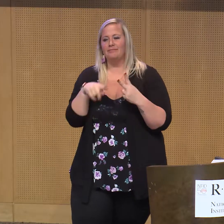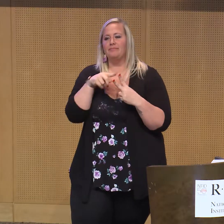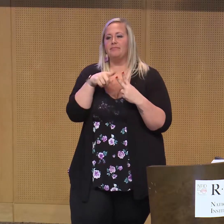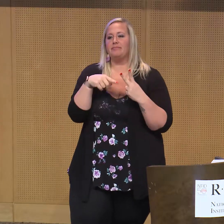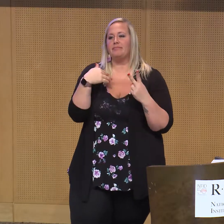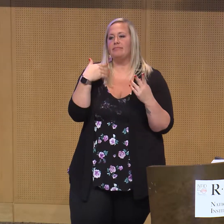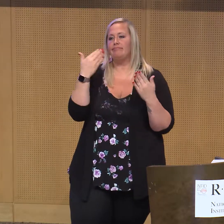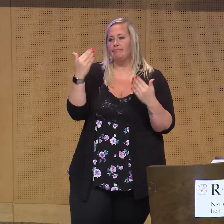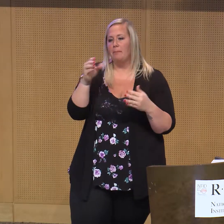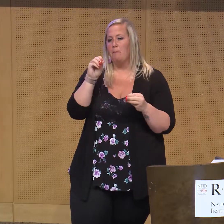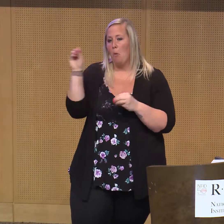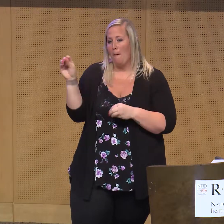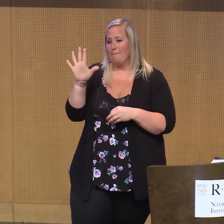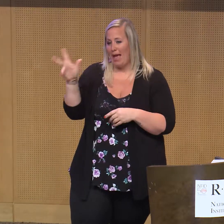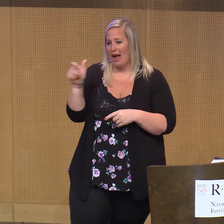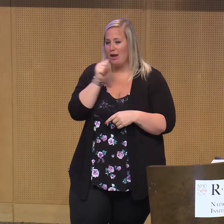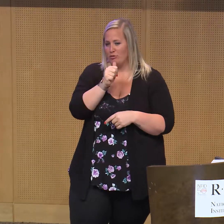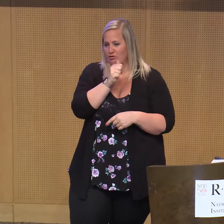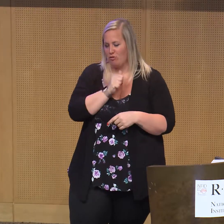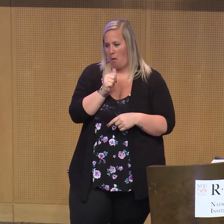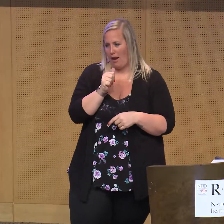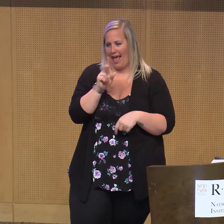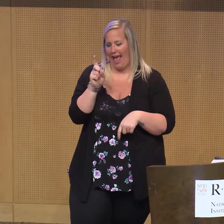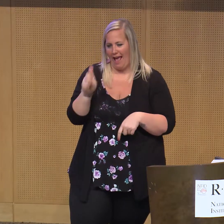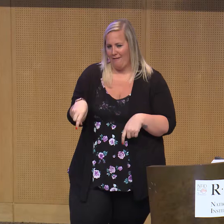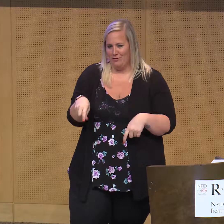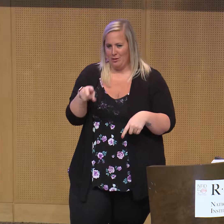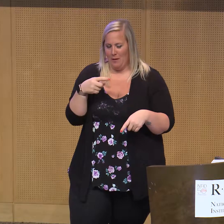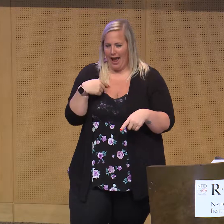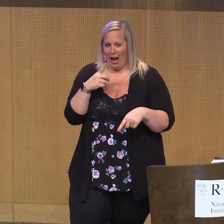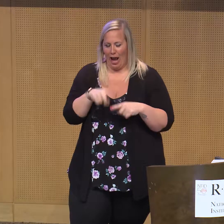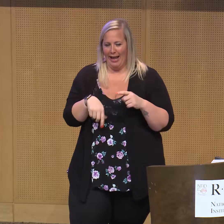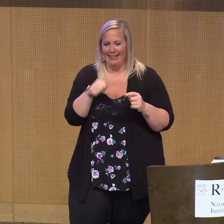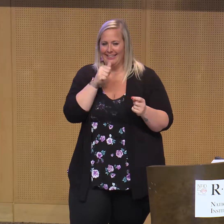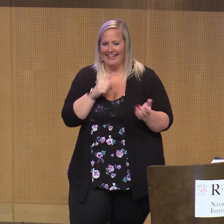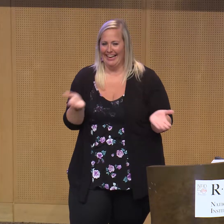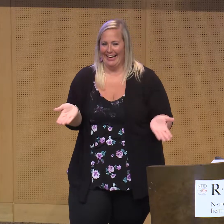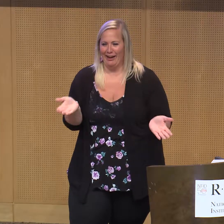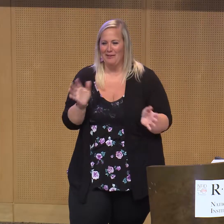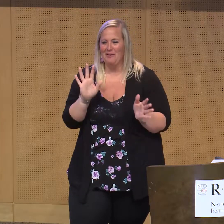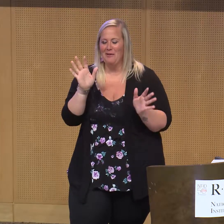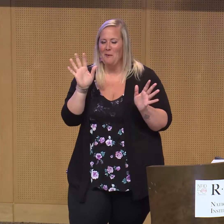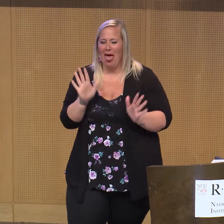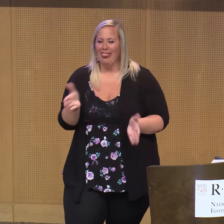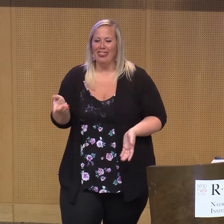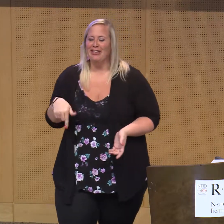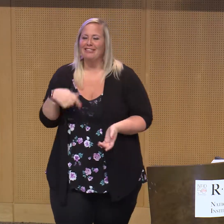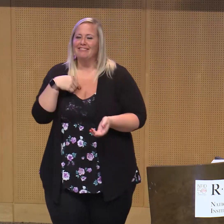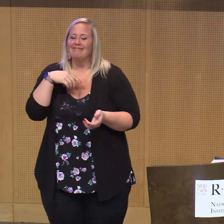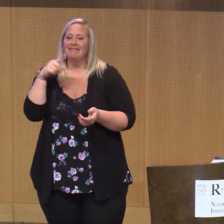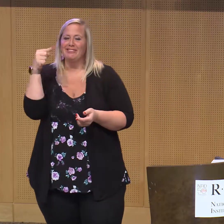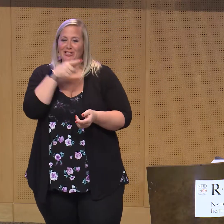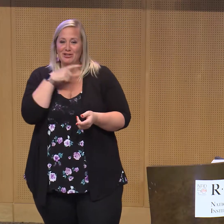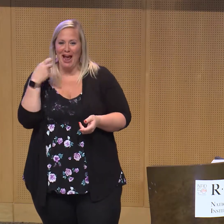two internship co-ops left. I knew I wanted to go back to Arizona. I could not deal with the cold and the weather here